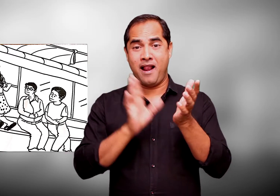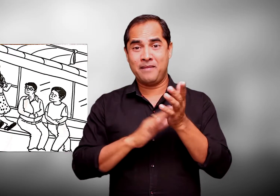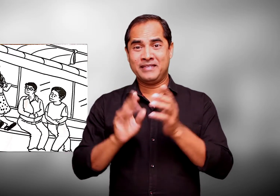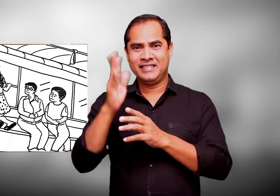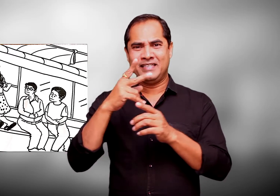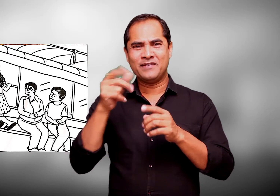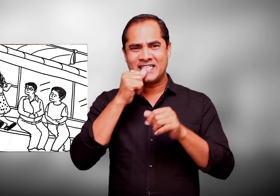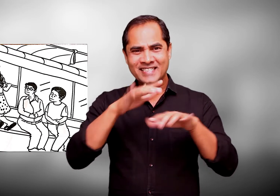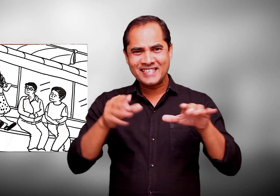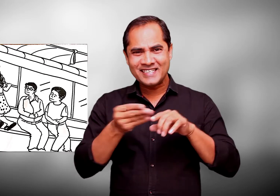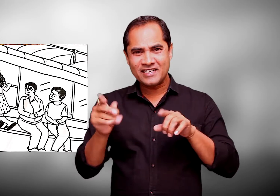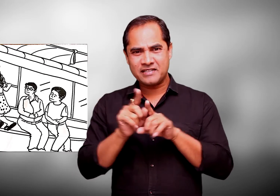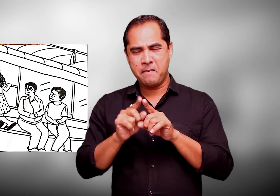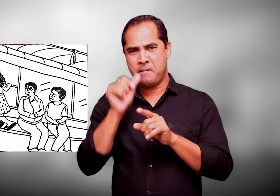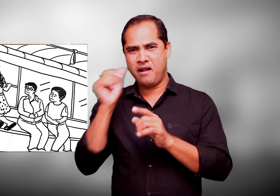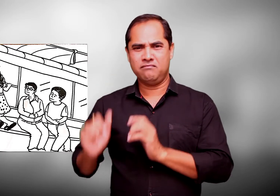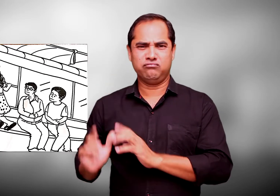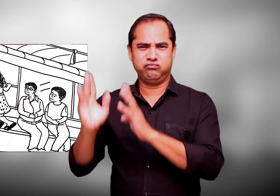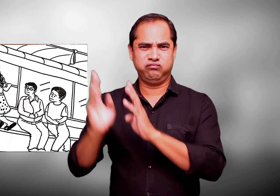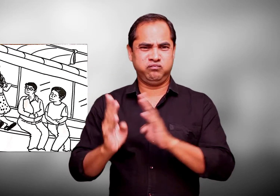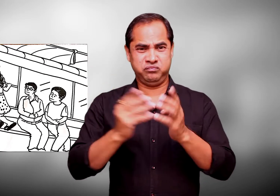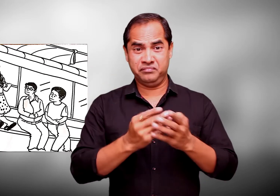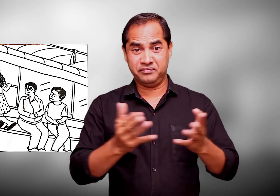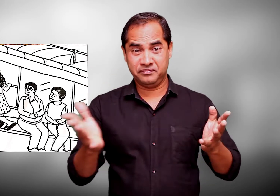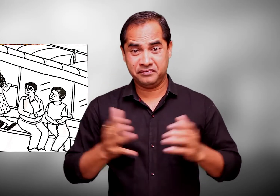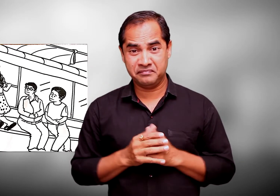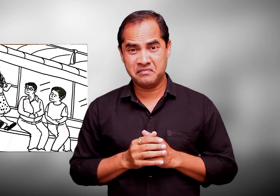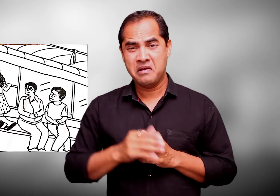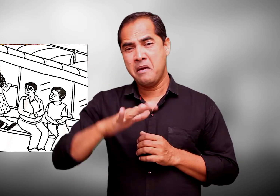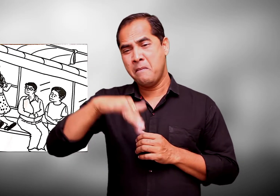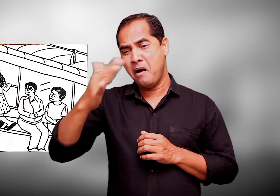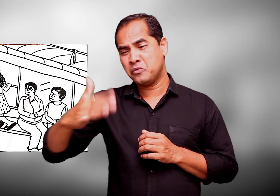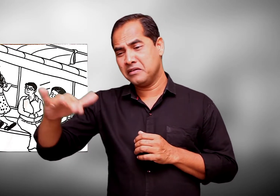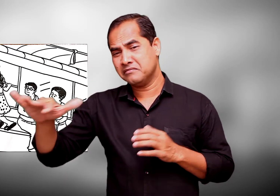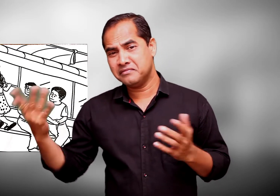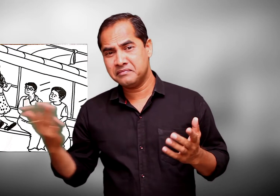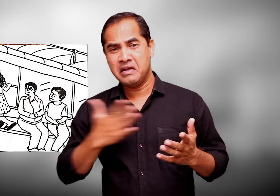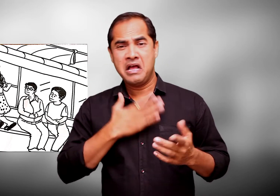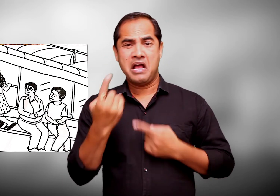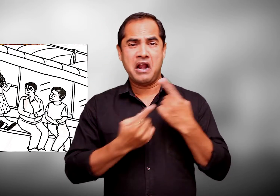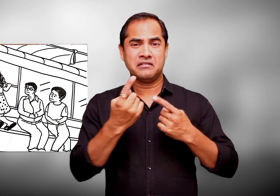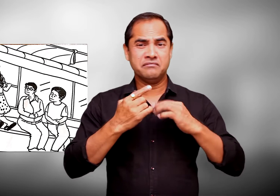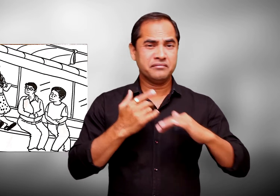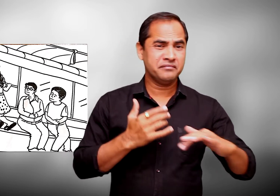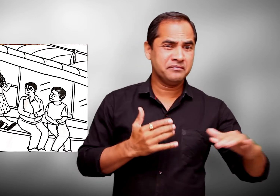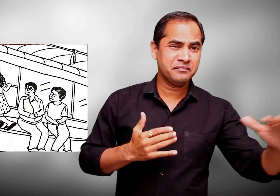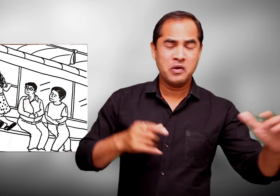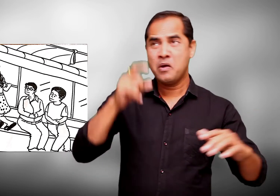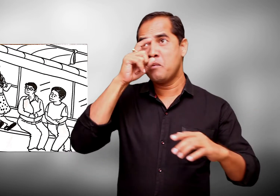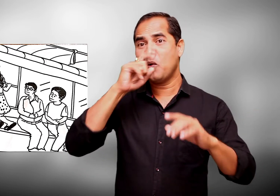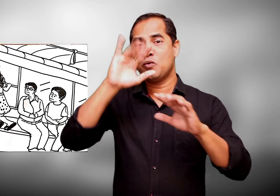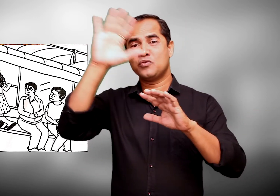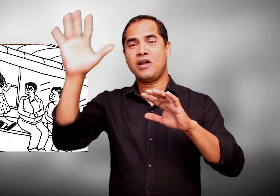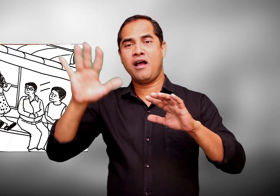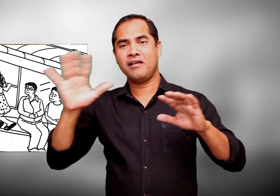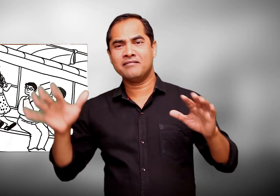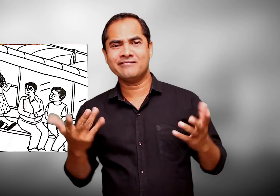canal and beyond it palm trees, grassland, distant mountains the blue